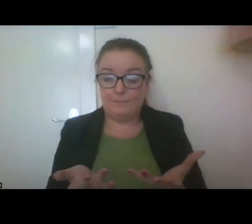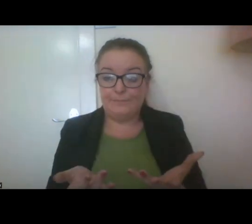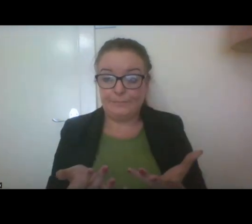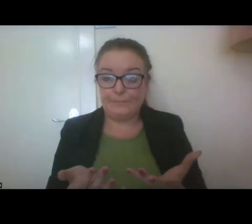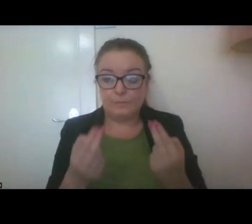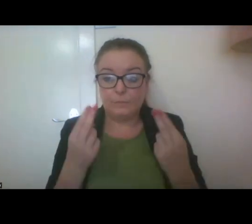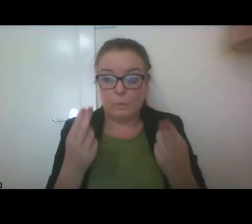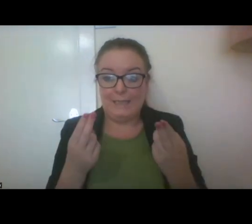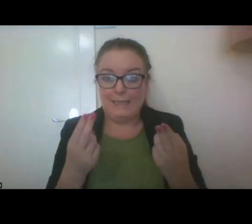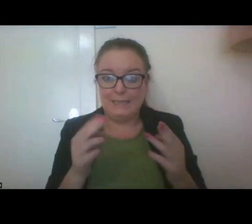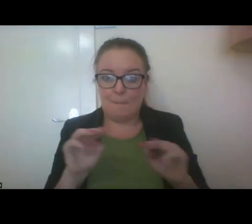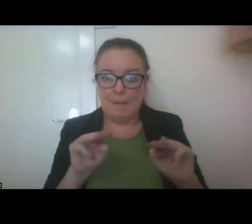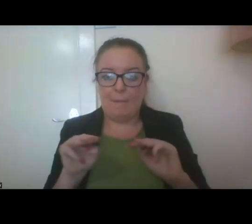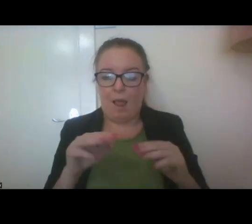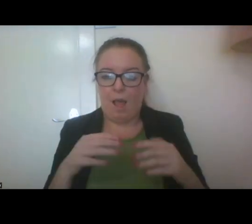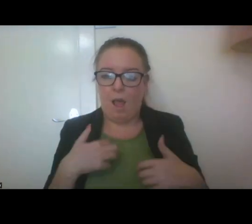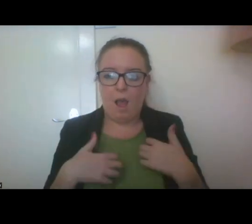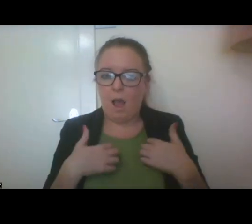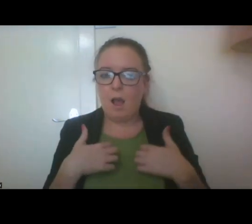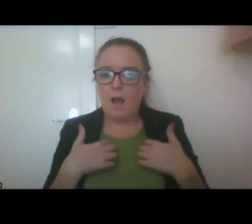and adoption of Bluetooth Auracast